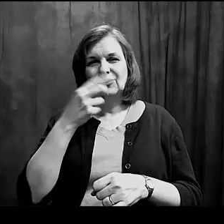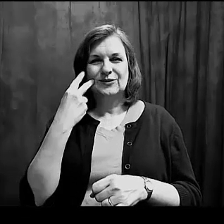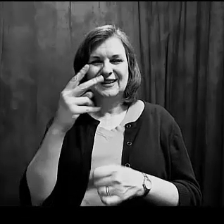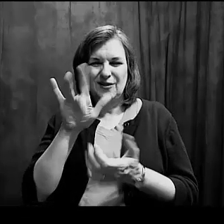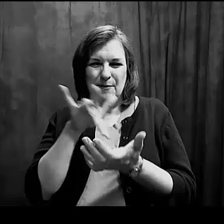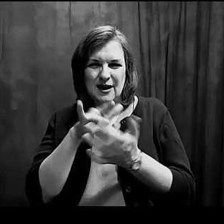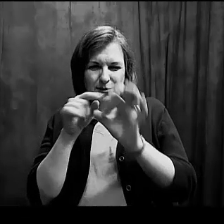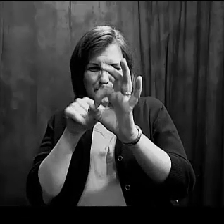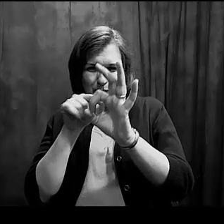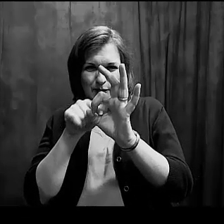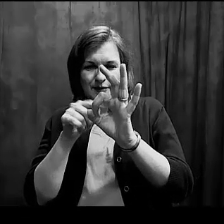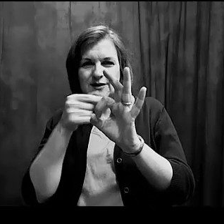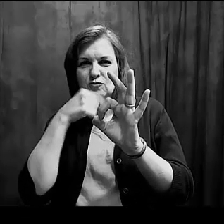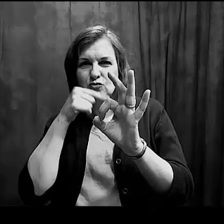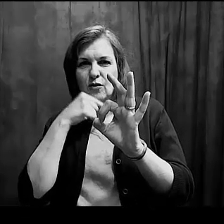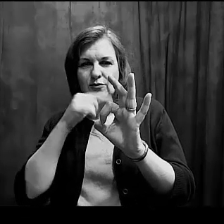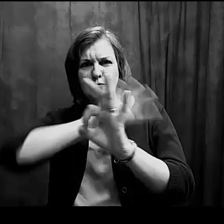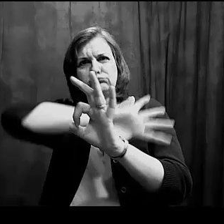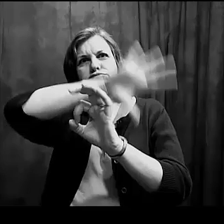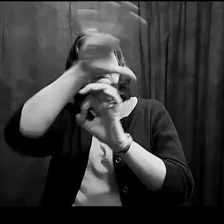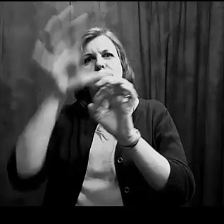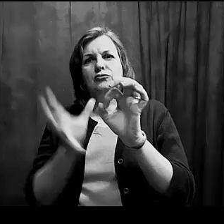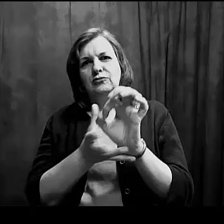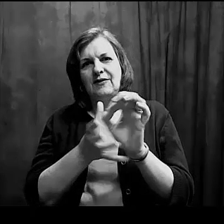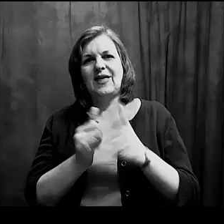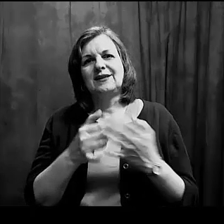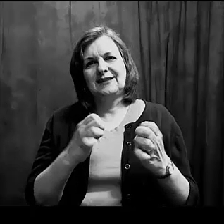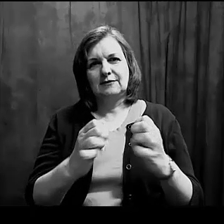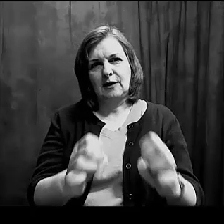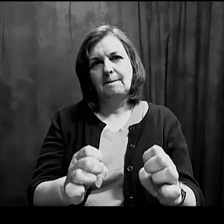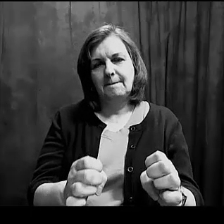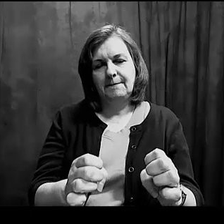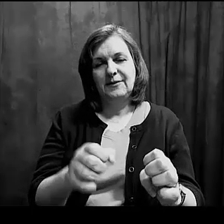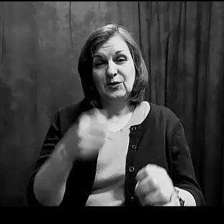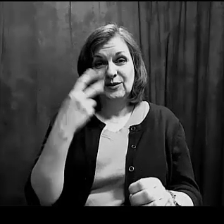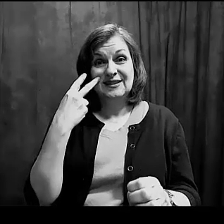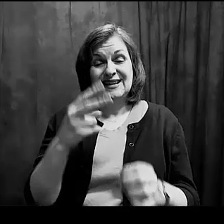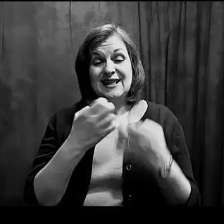the middle -- so you see how large the enzyme has to be in this case